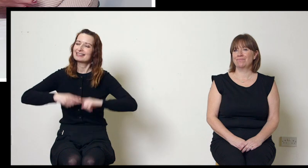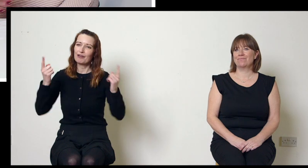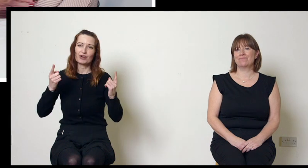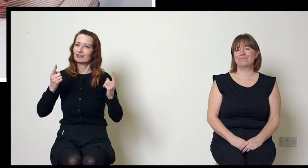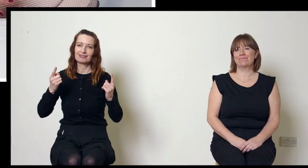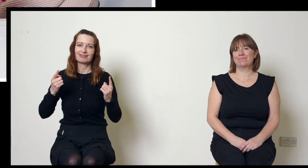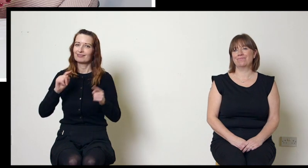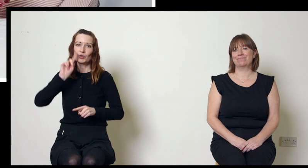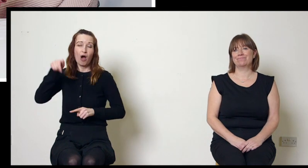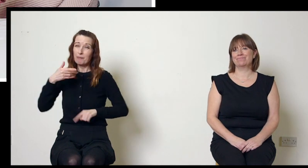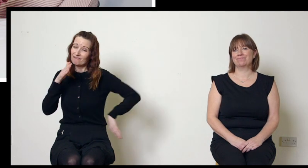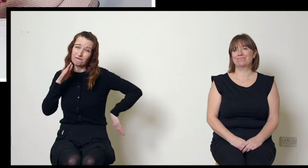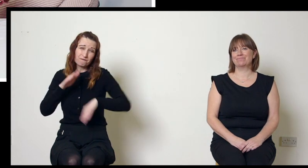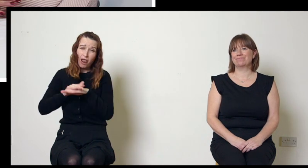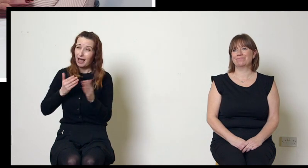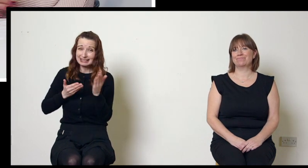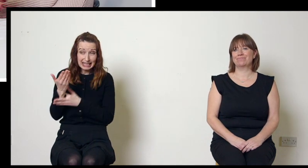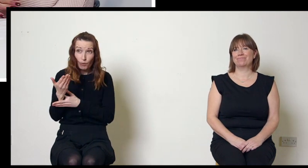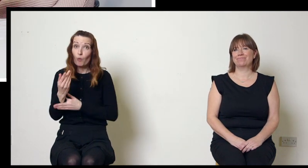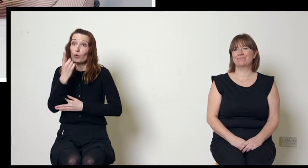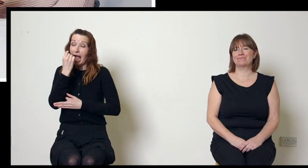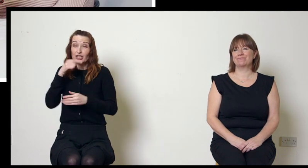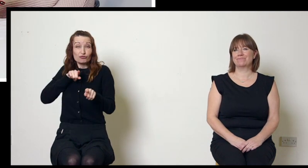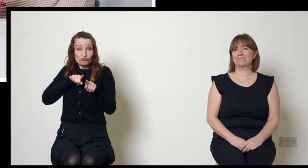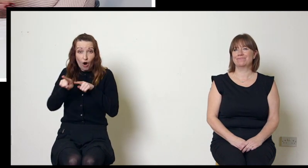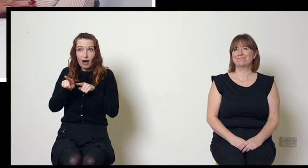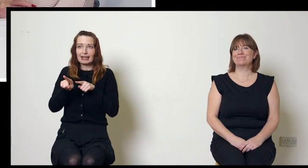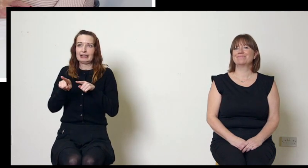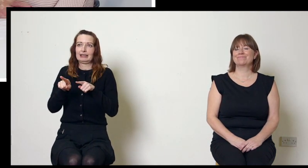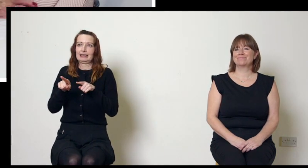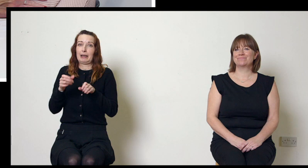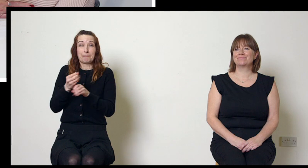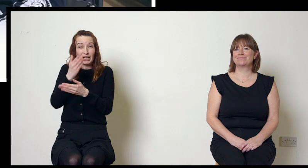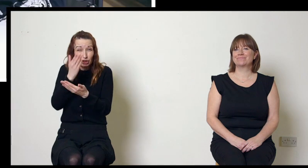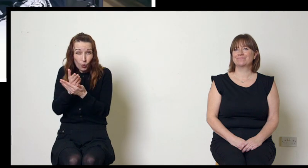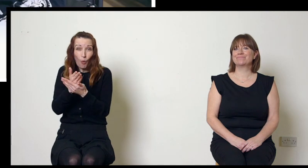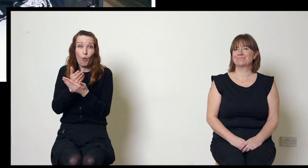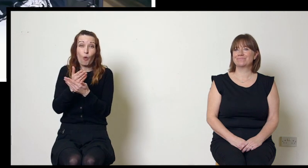You can't be 100%, but you can do lots of things that make it accessible to lots of people.